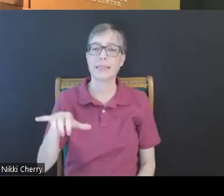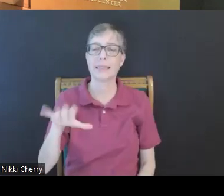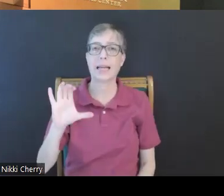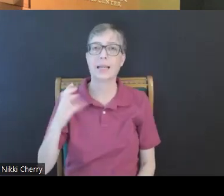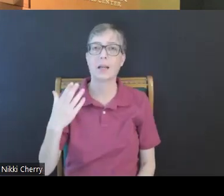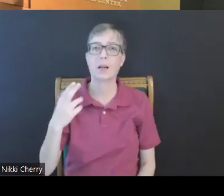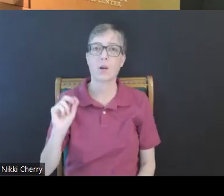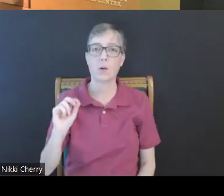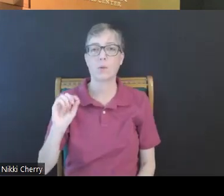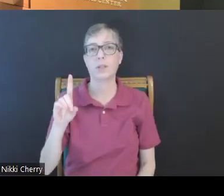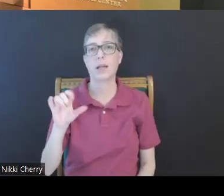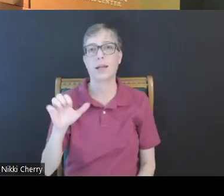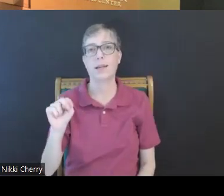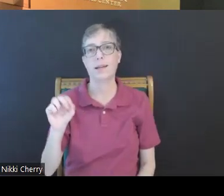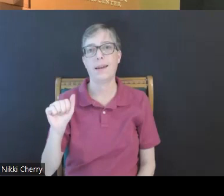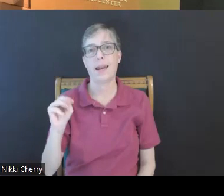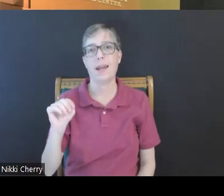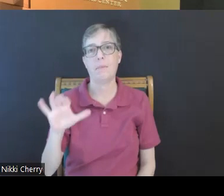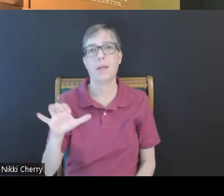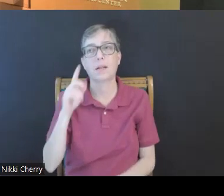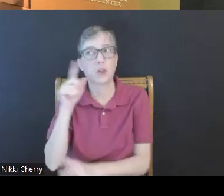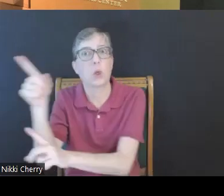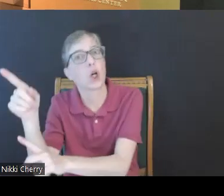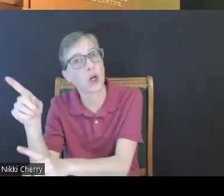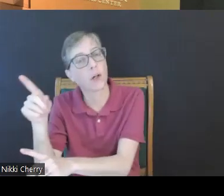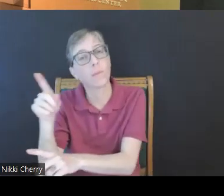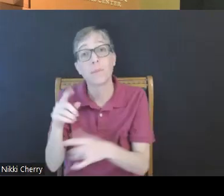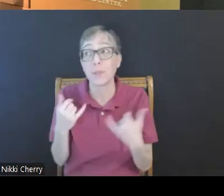we're 30 years later and all those connections all those data points that been checked out and